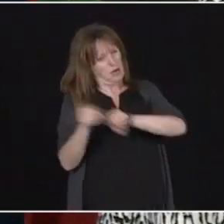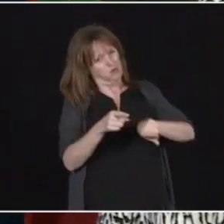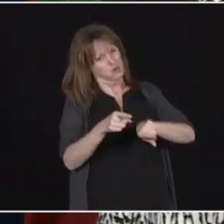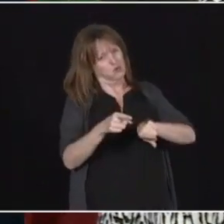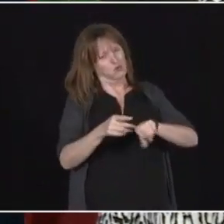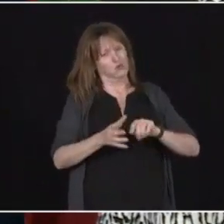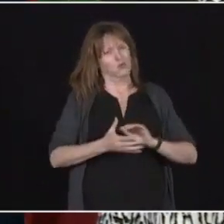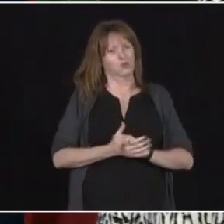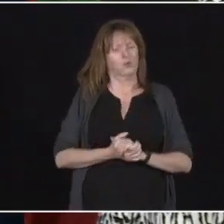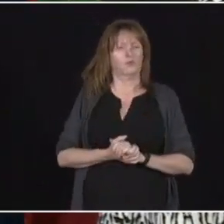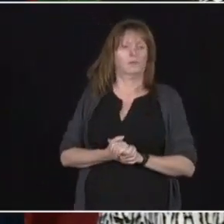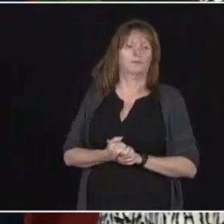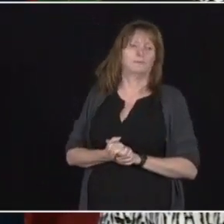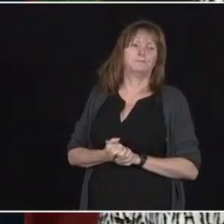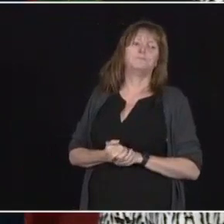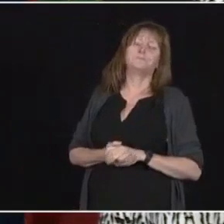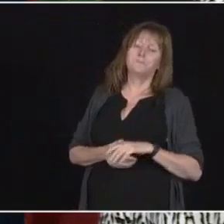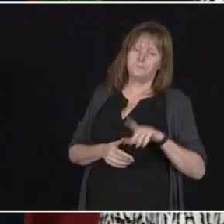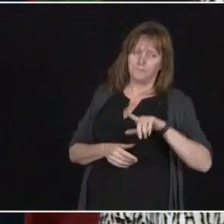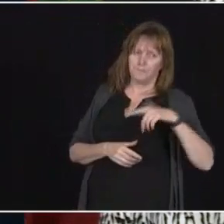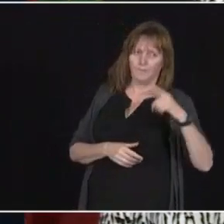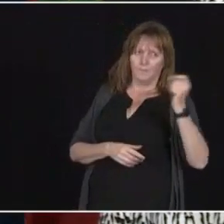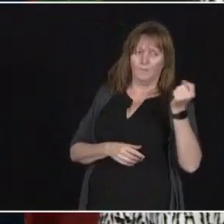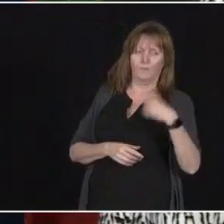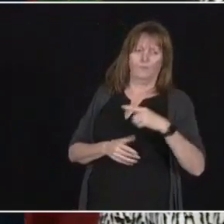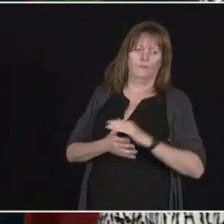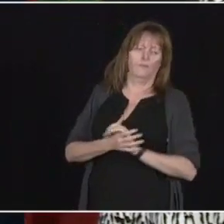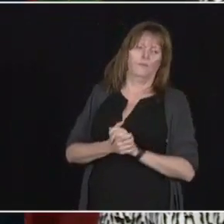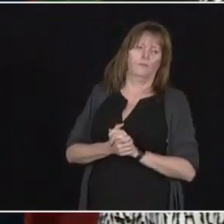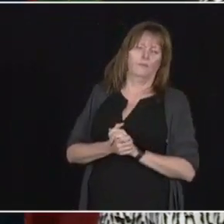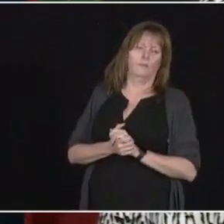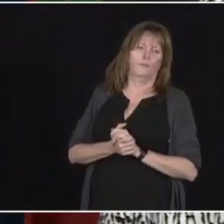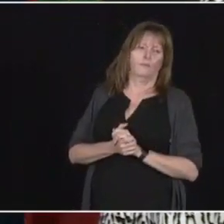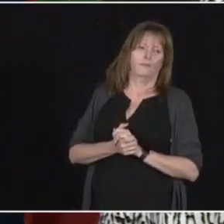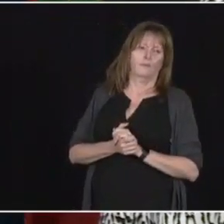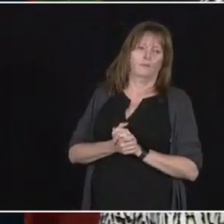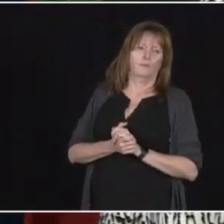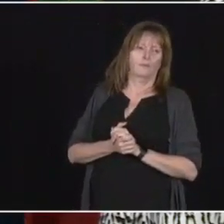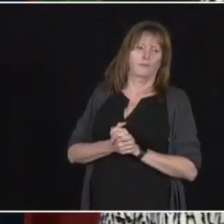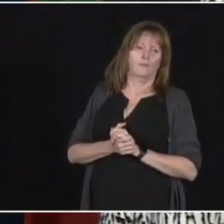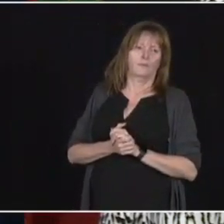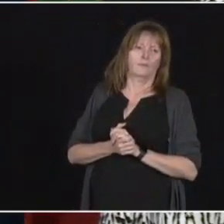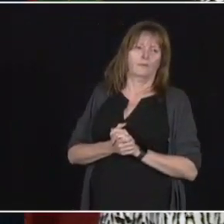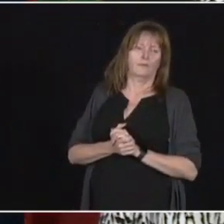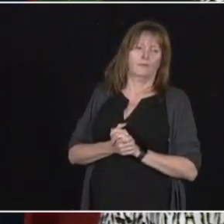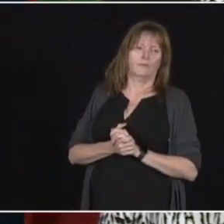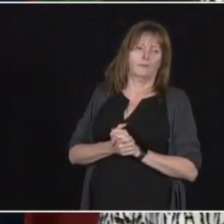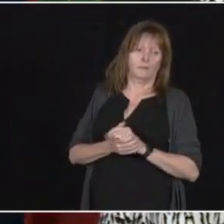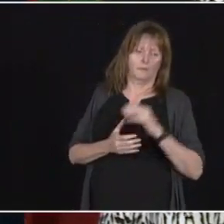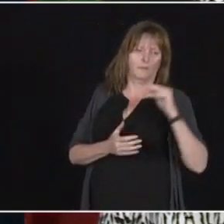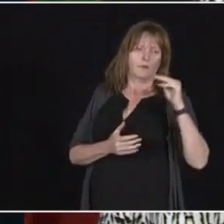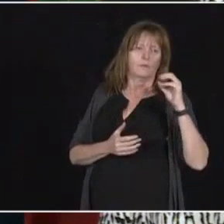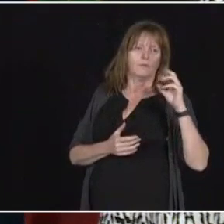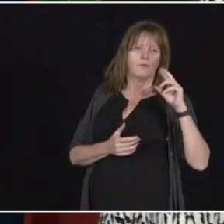Next question. Next question comes from Morgan Candle from Global News. Please go ahead.